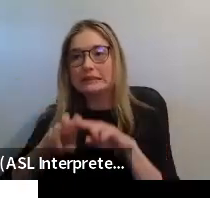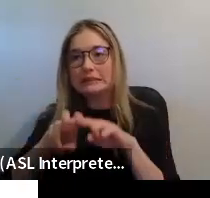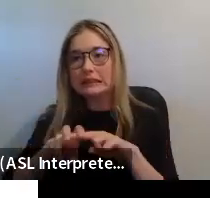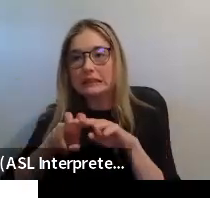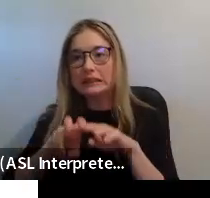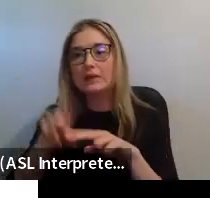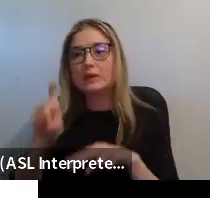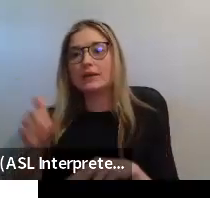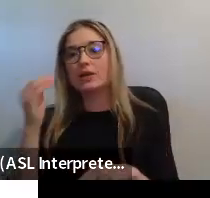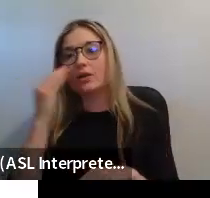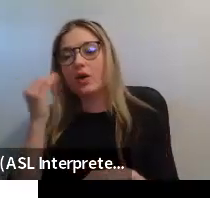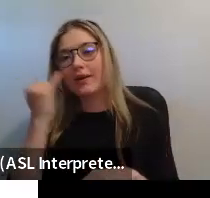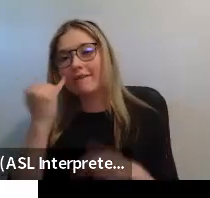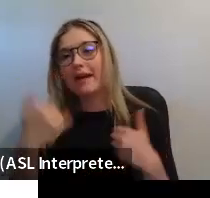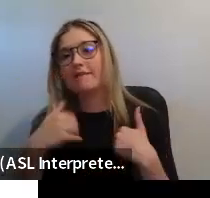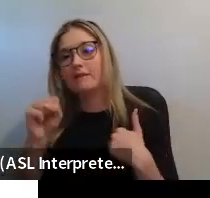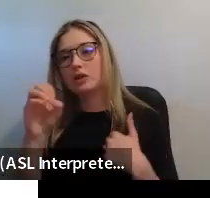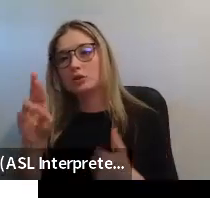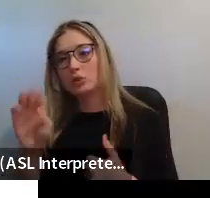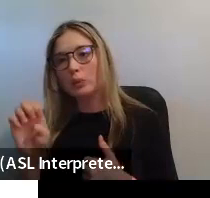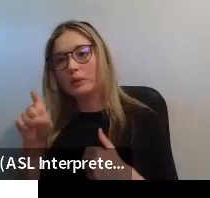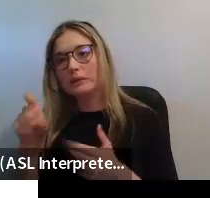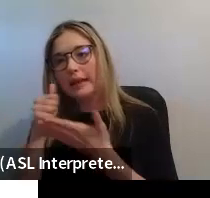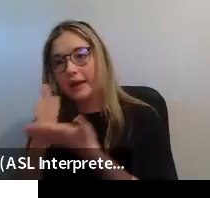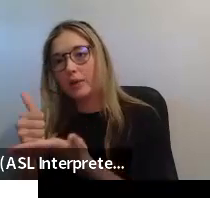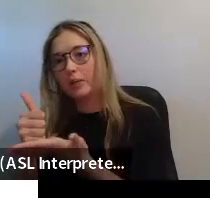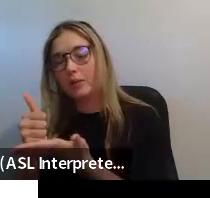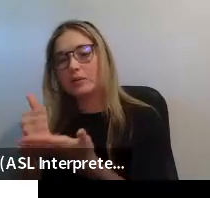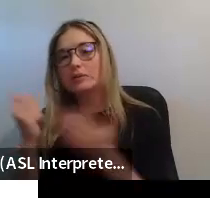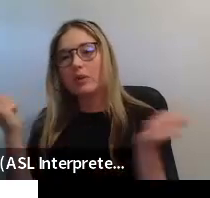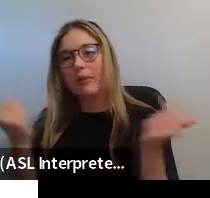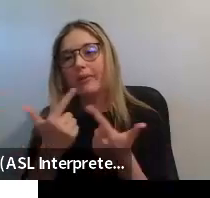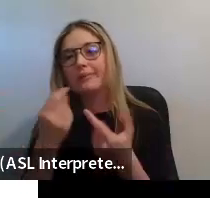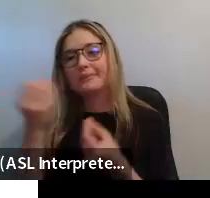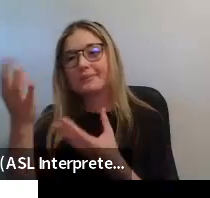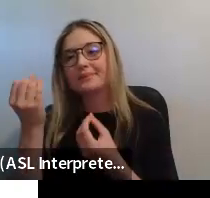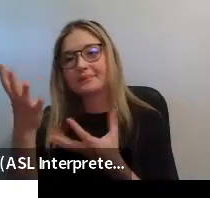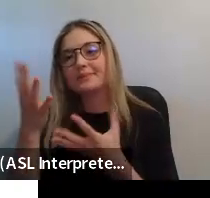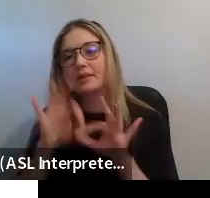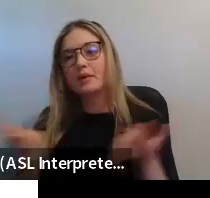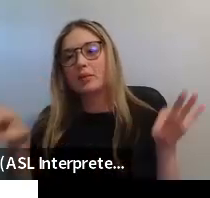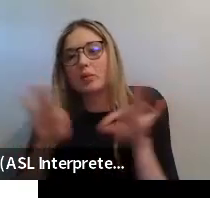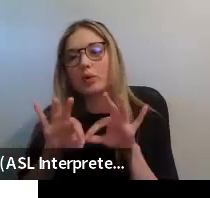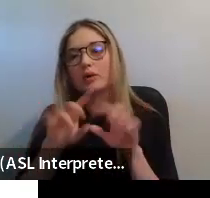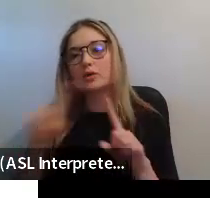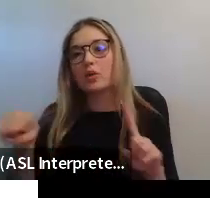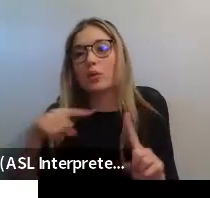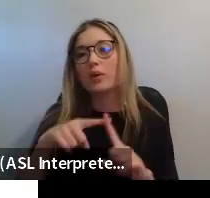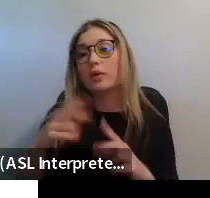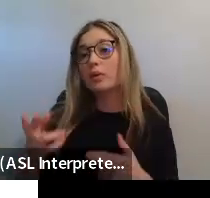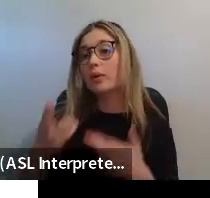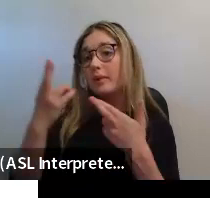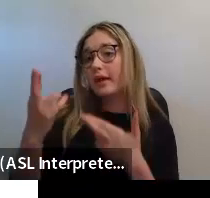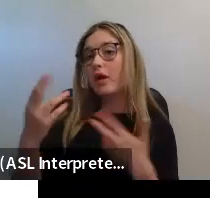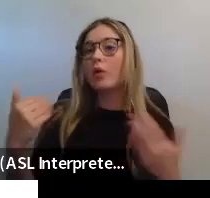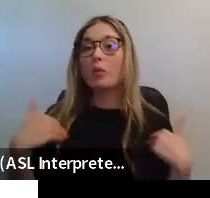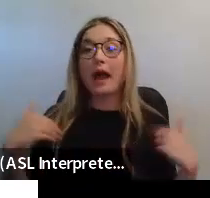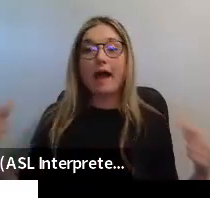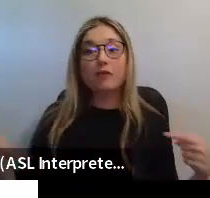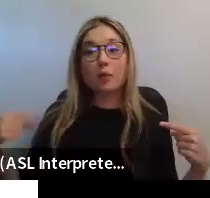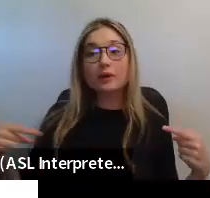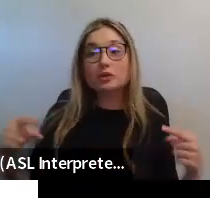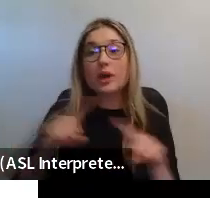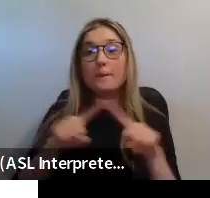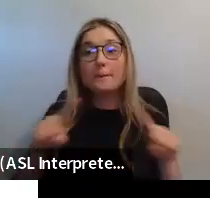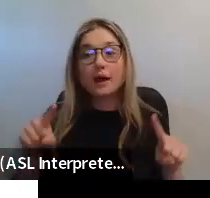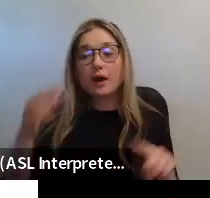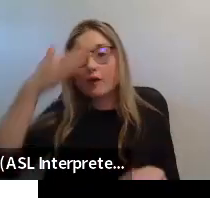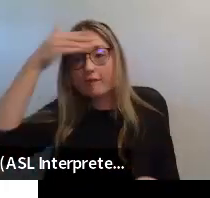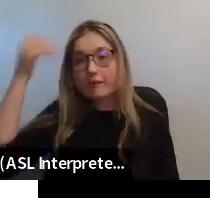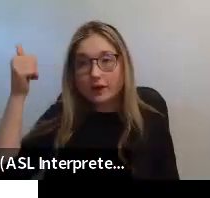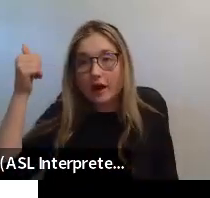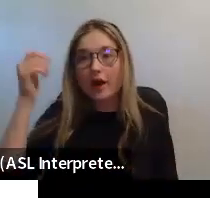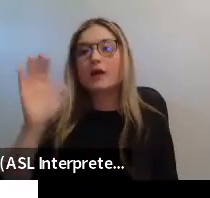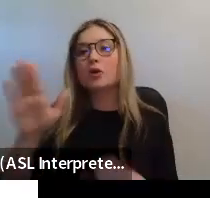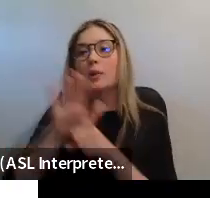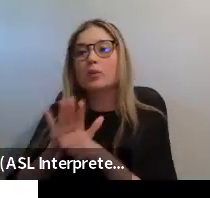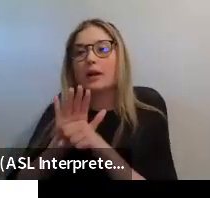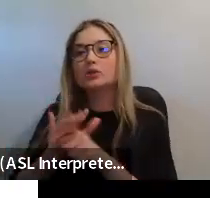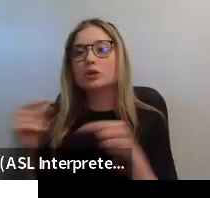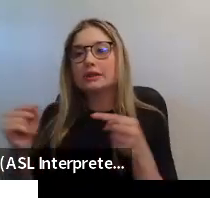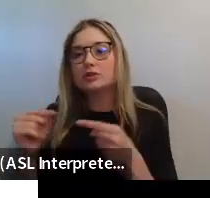So when we're making recommendations, we're not just saying, Okay, well, we got a wheelchair to fit you, and we forgot about that. Disability is important. So when we're making recommendations, we're not just saying, okay, well, we got a wheelchair to fit you and we forgot about the pressure store.